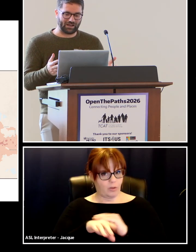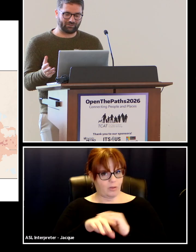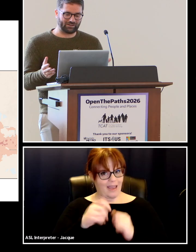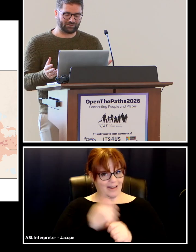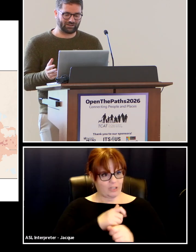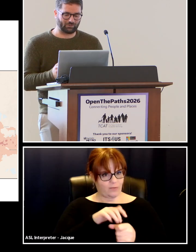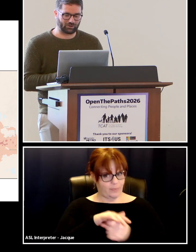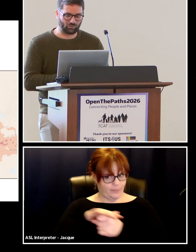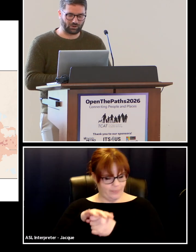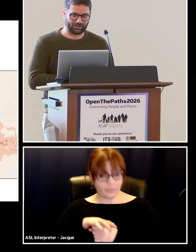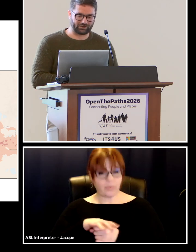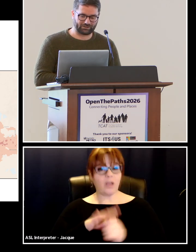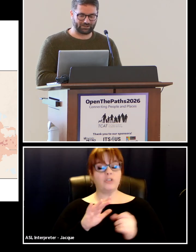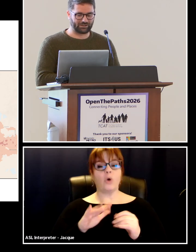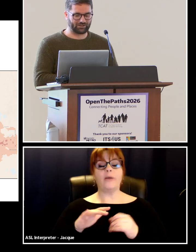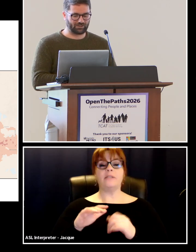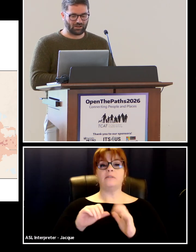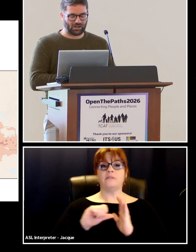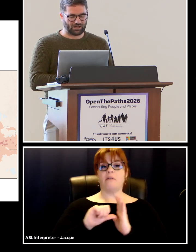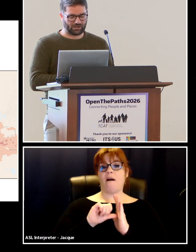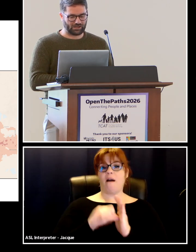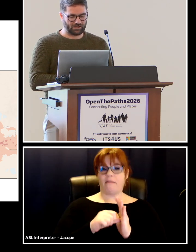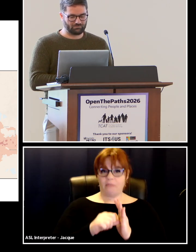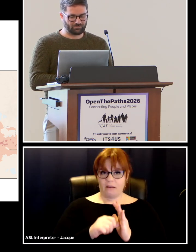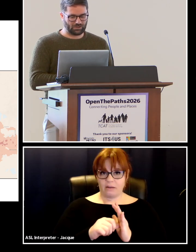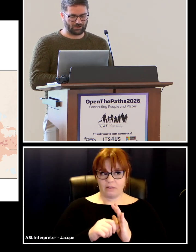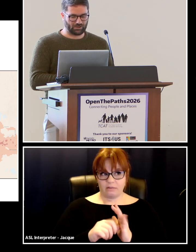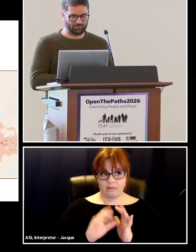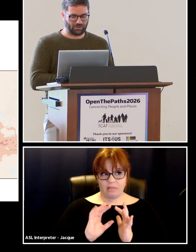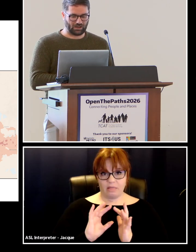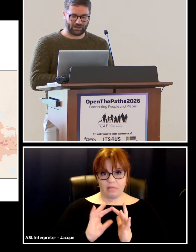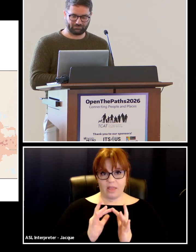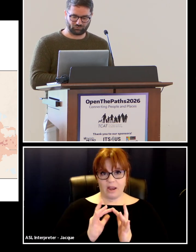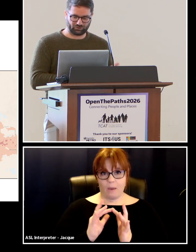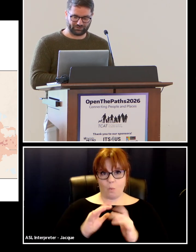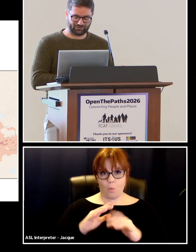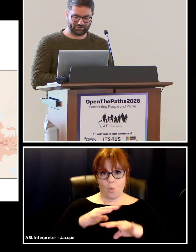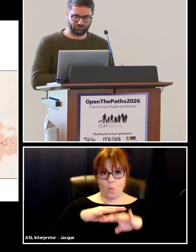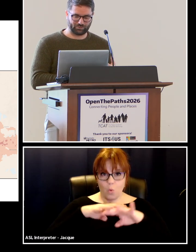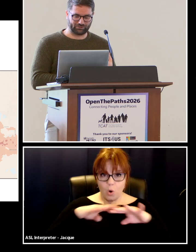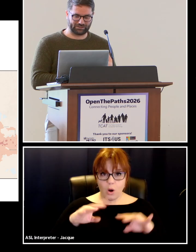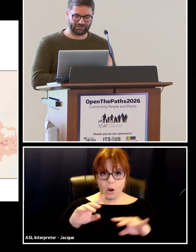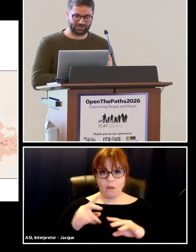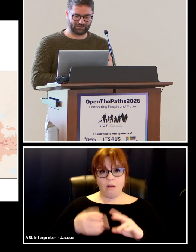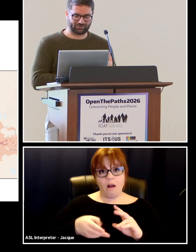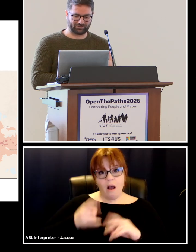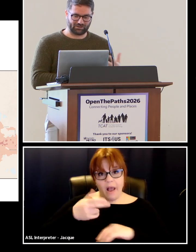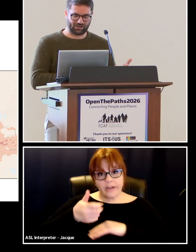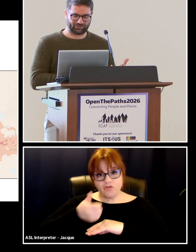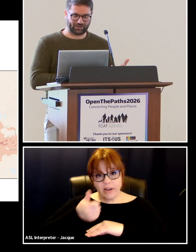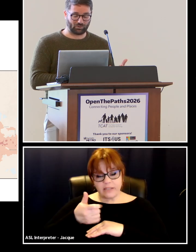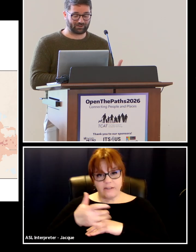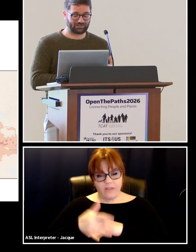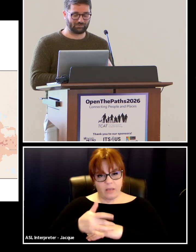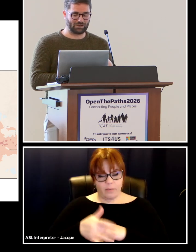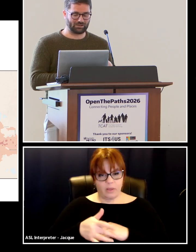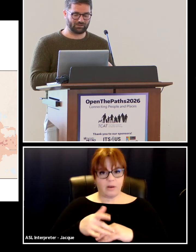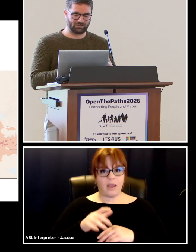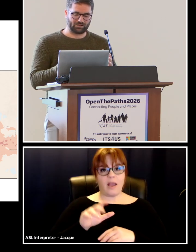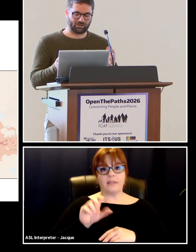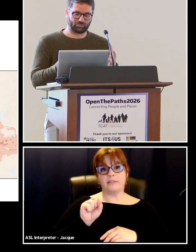highlighting the network where uh high um high transit availability and uh sidewalks can maybe um